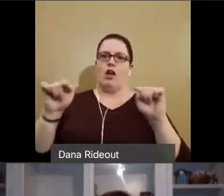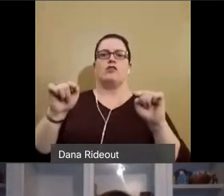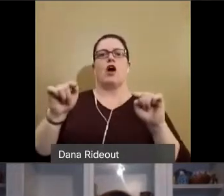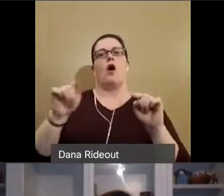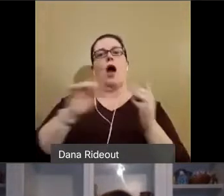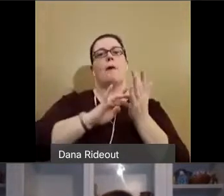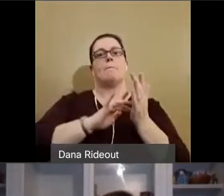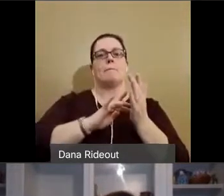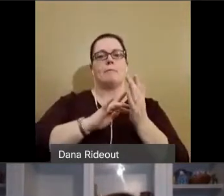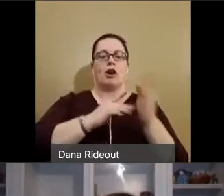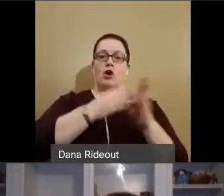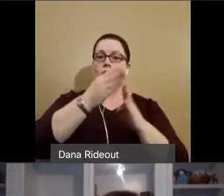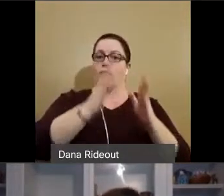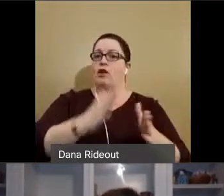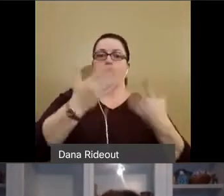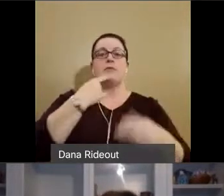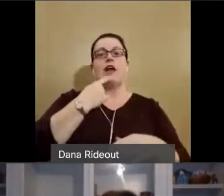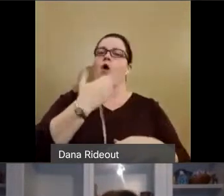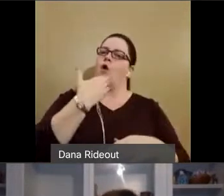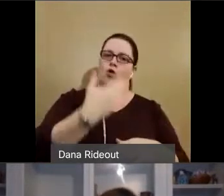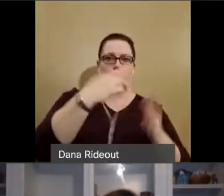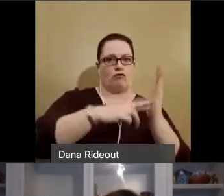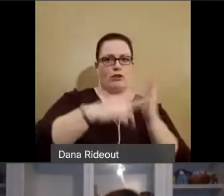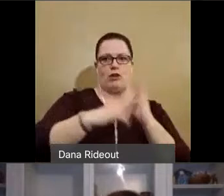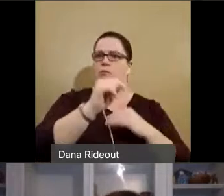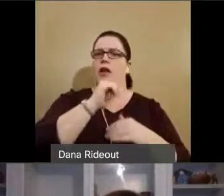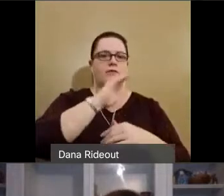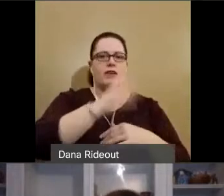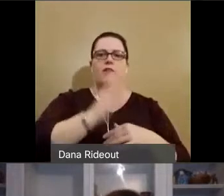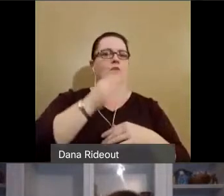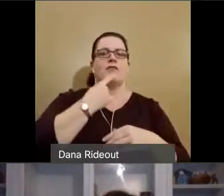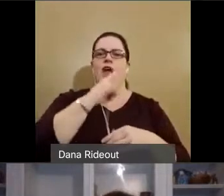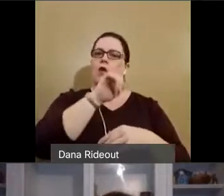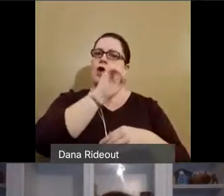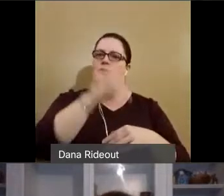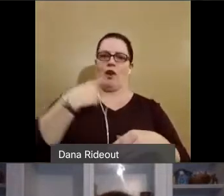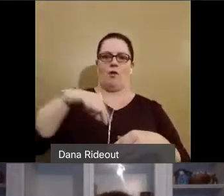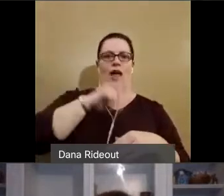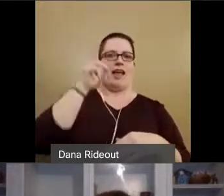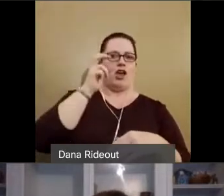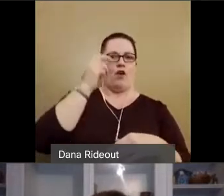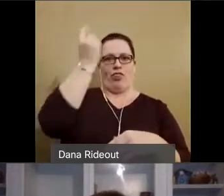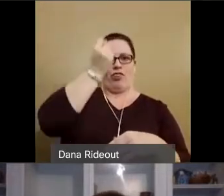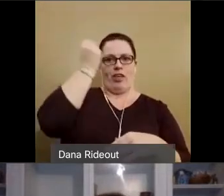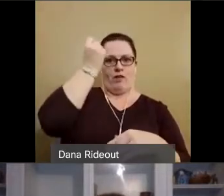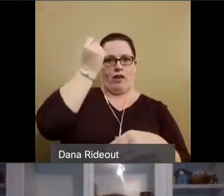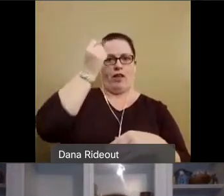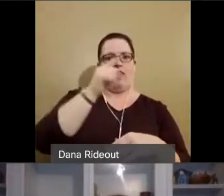Research on that, but they're never going to say it's 100%, but we hear theory and think like, oh, it's just something that they've come up with. It's not it's not necessarily.